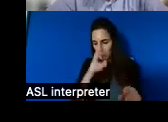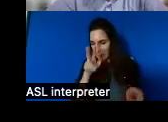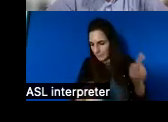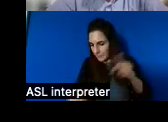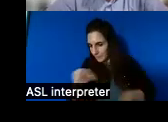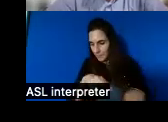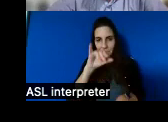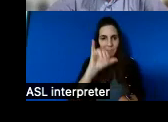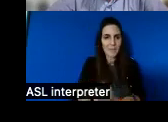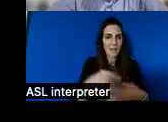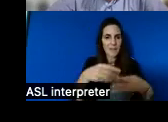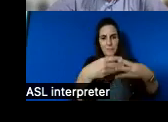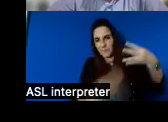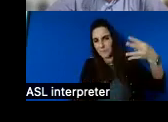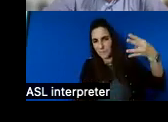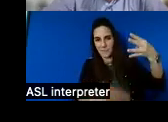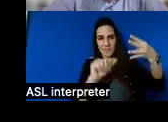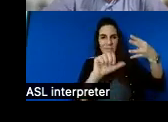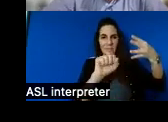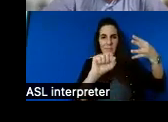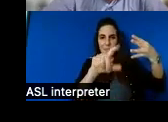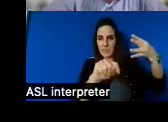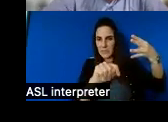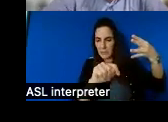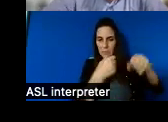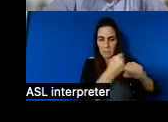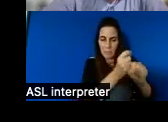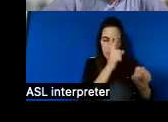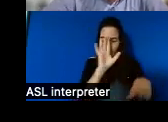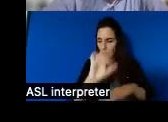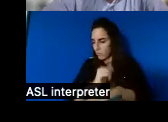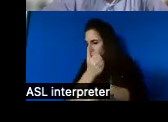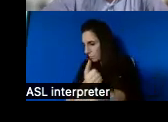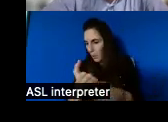assets to make sure that we're putting a plan together on how they're titled and where they're